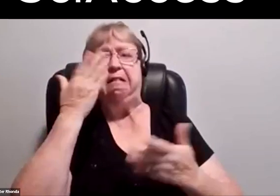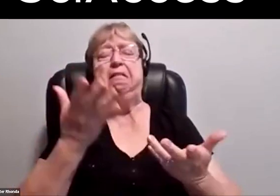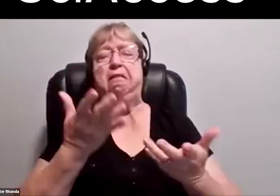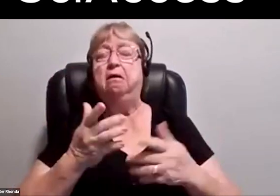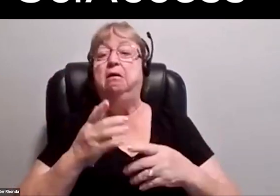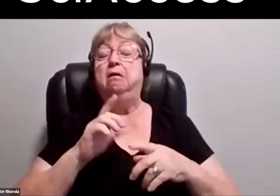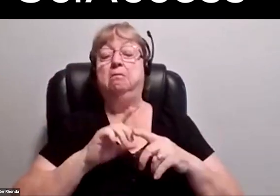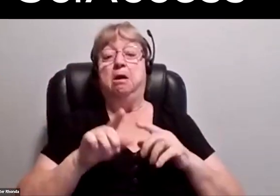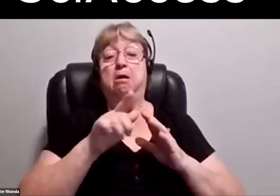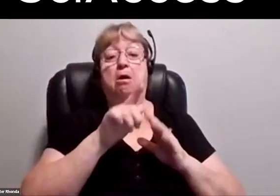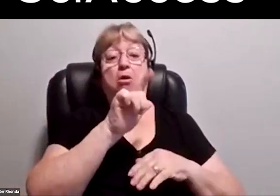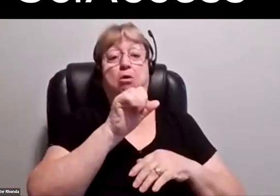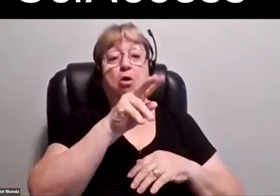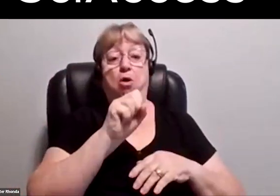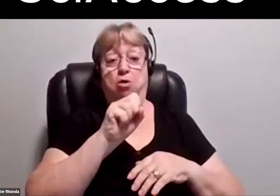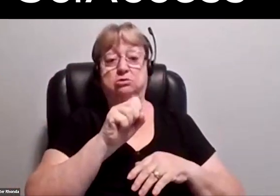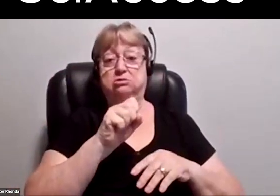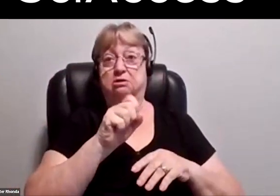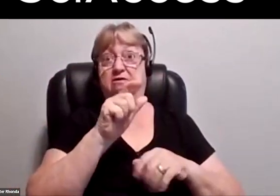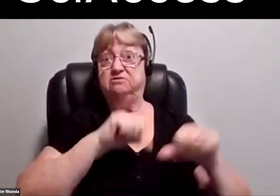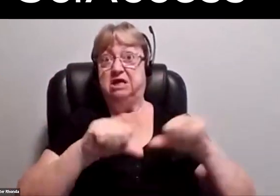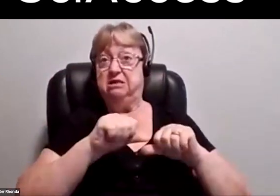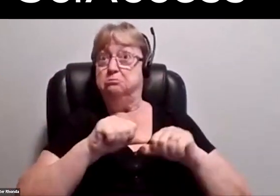but access to science is not, and it should be.